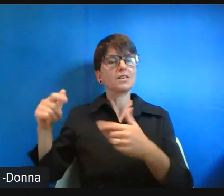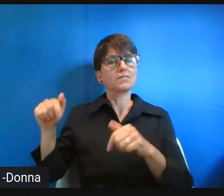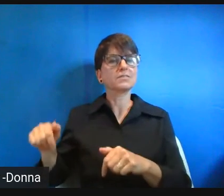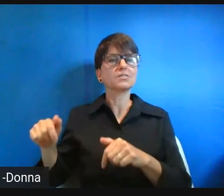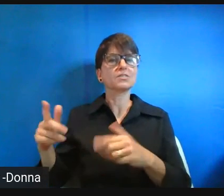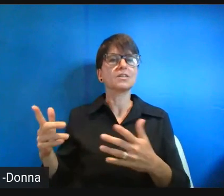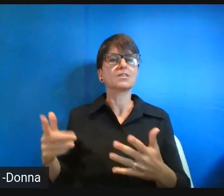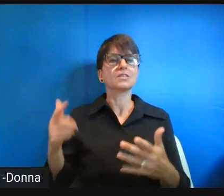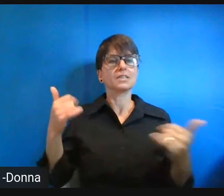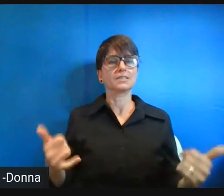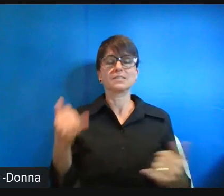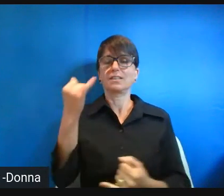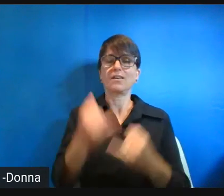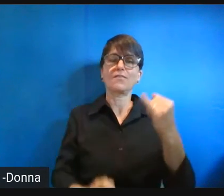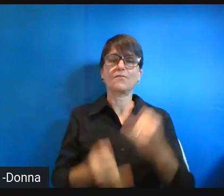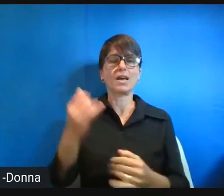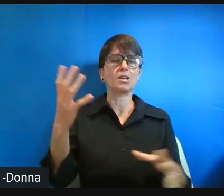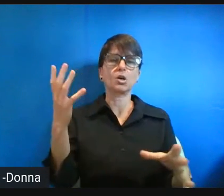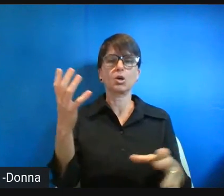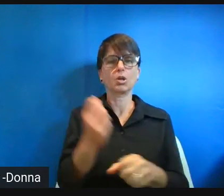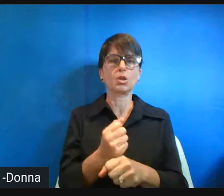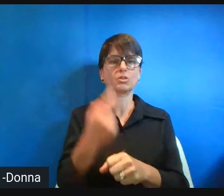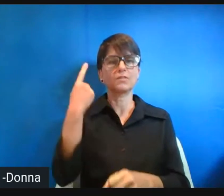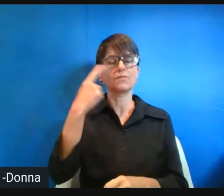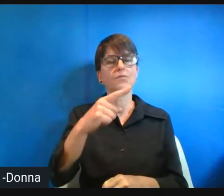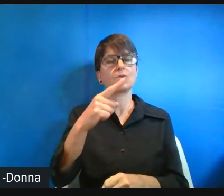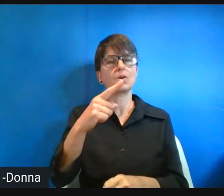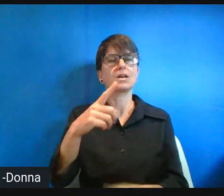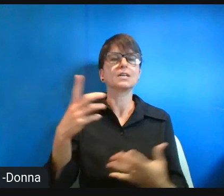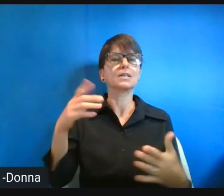of WP Accessibility Day 2022.